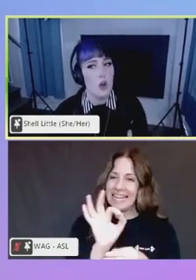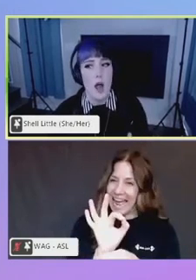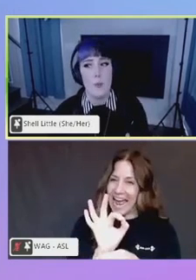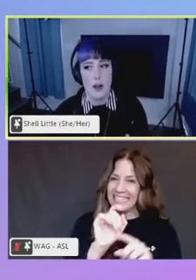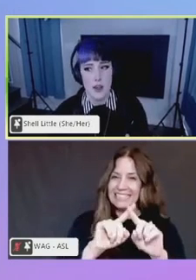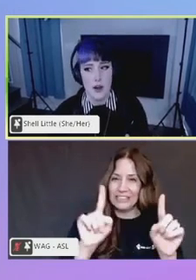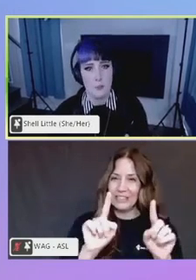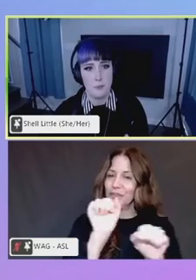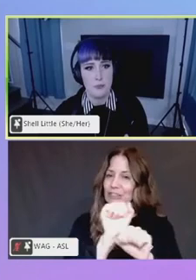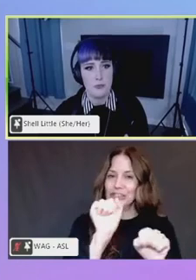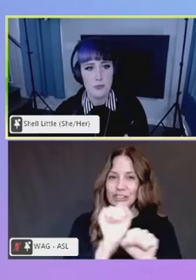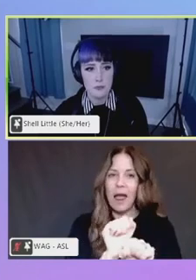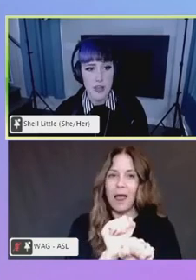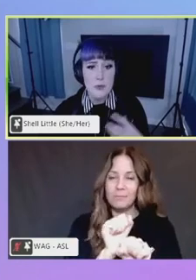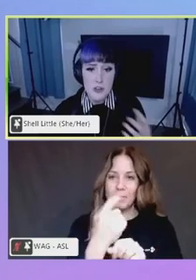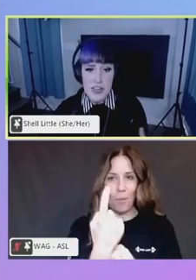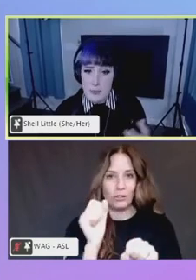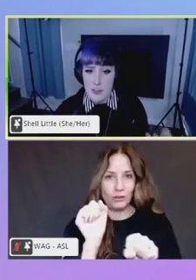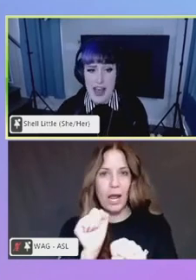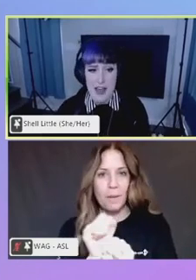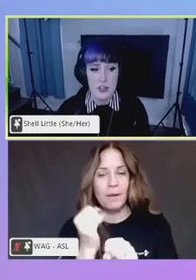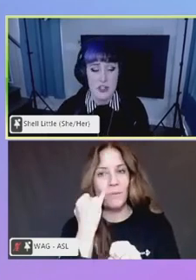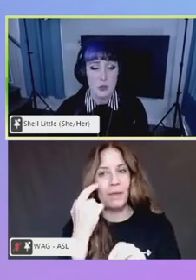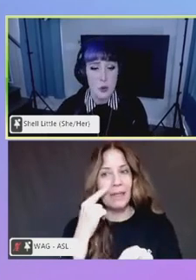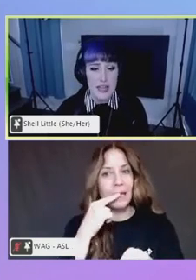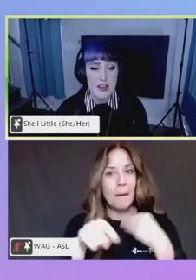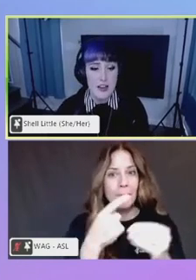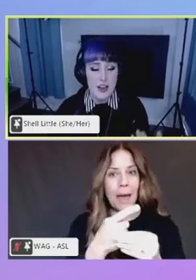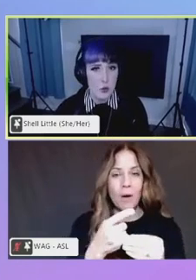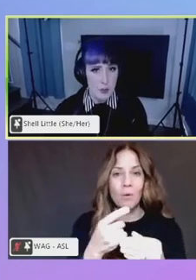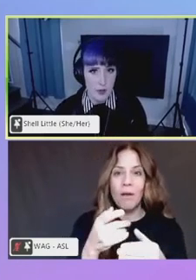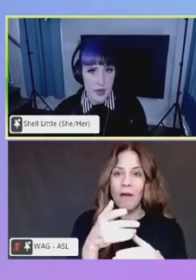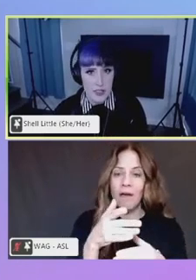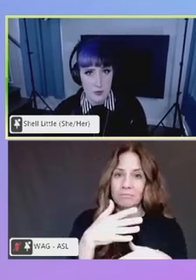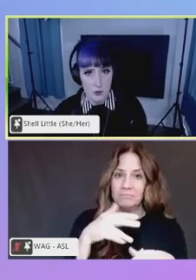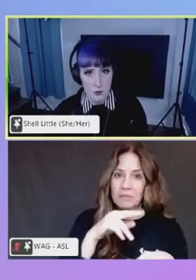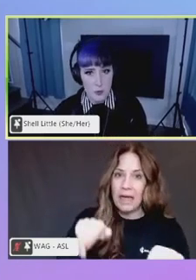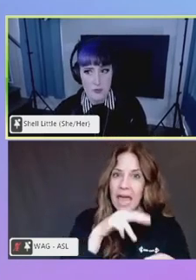for Web. Create and manage agile. Great scaling There systems with death. are so many things. That is at least